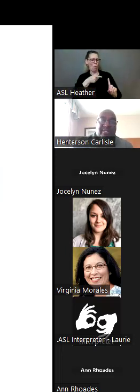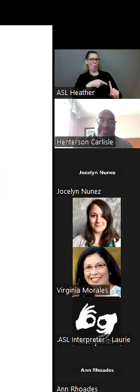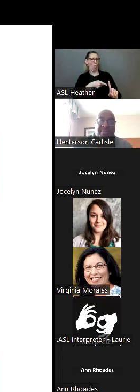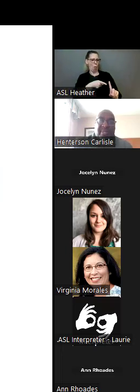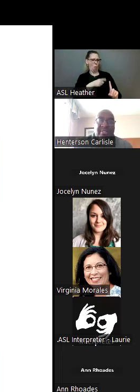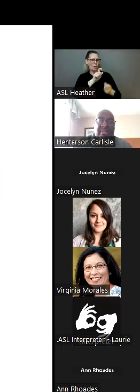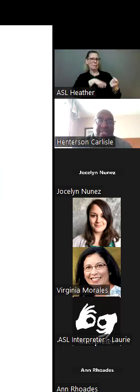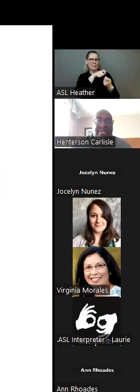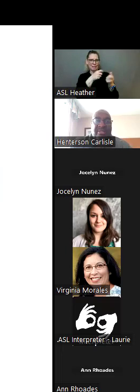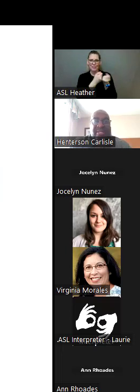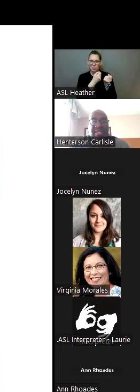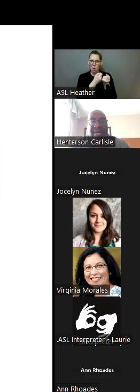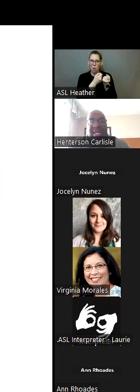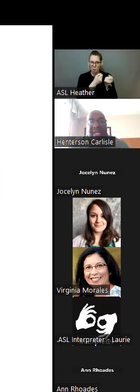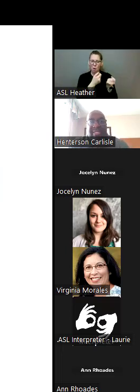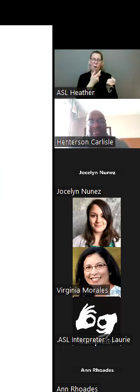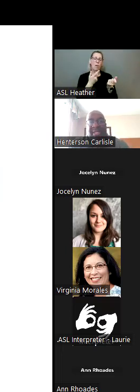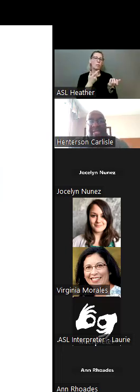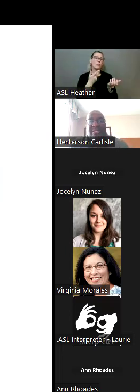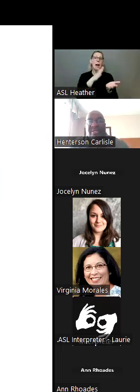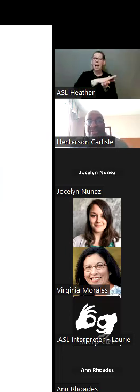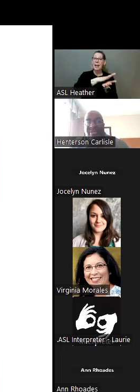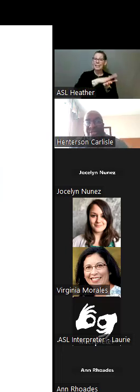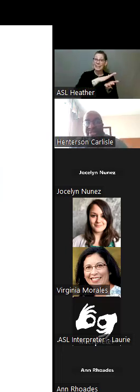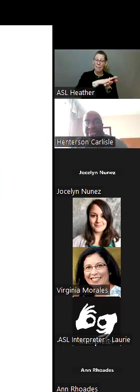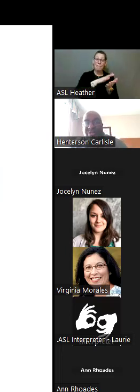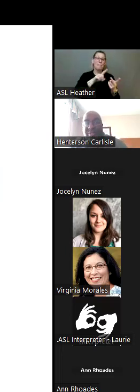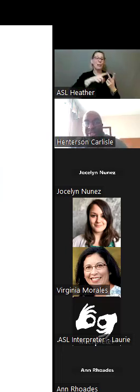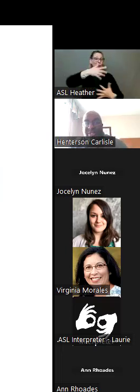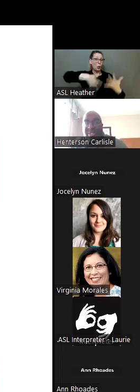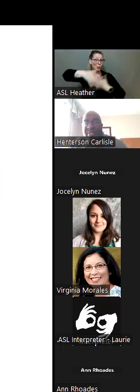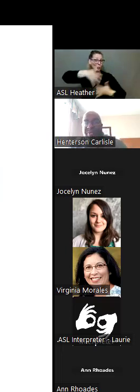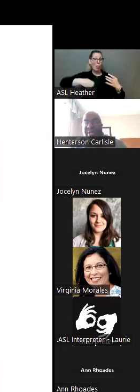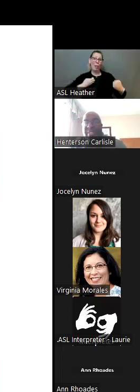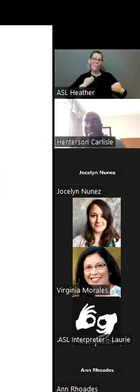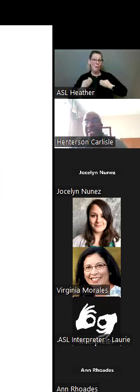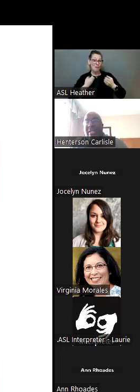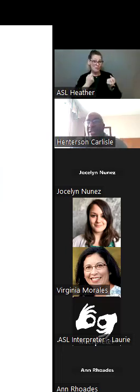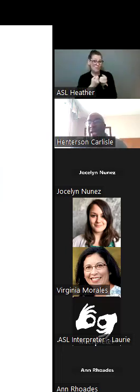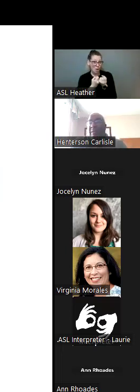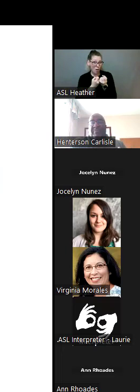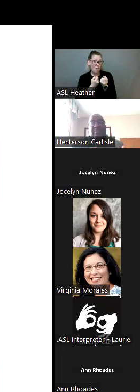supports. So thinking about academically and socially, the social emotional supports